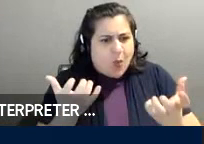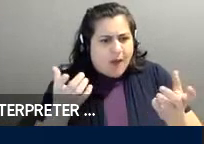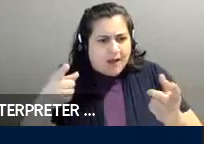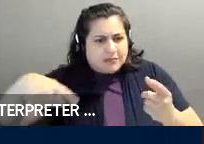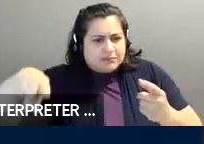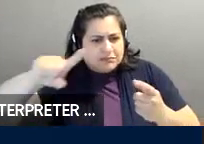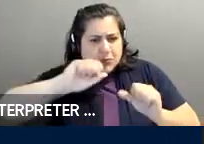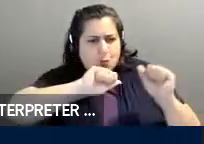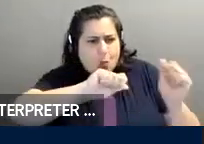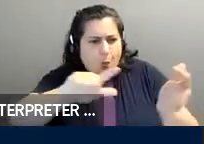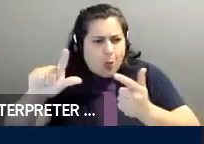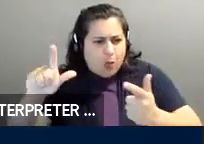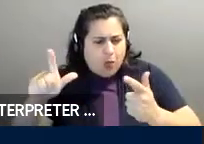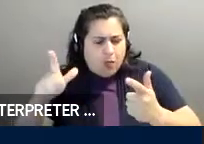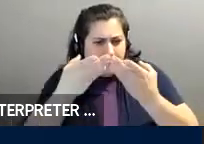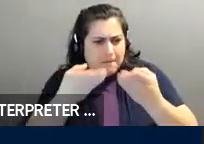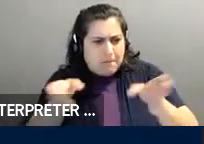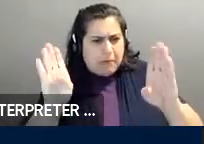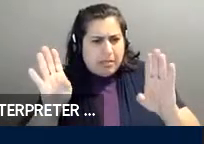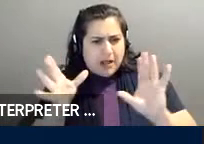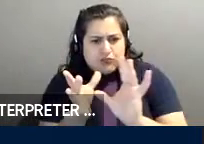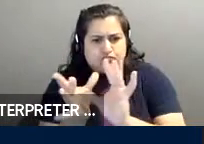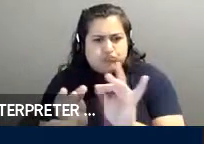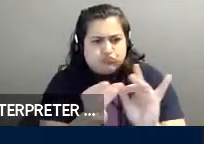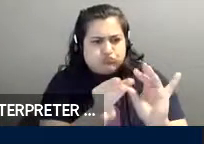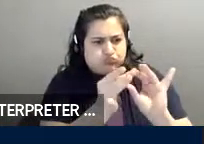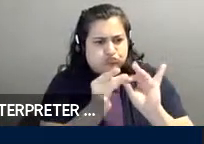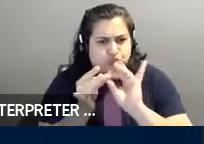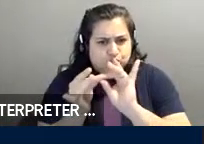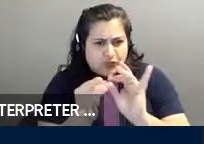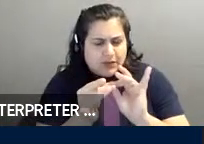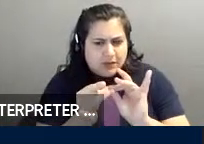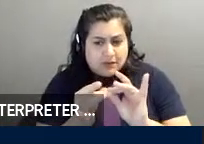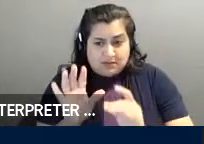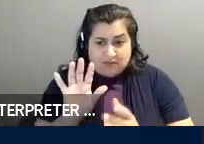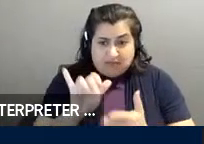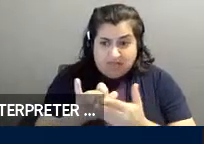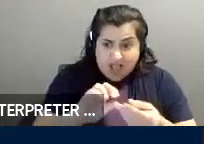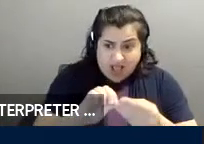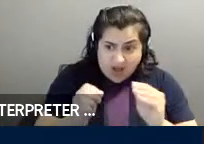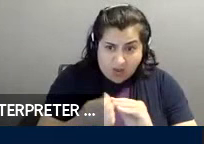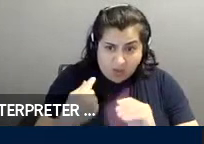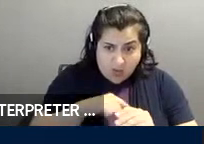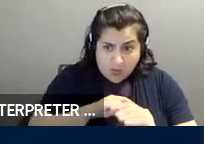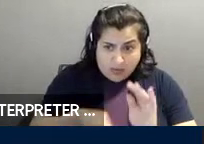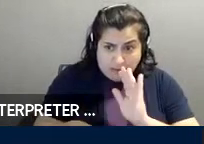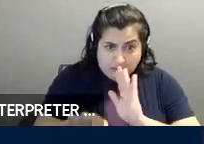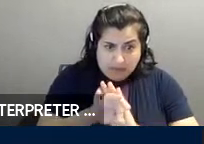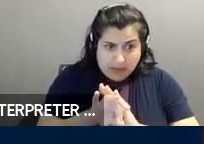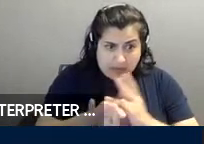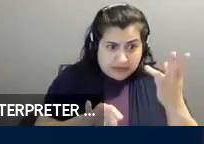should be adjustable, like I say within that range of 17 to 25 inches maximum.